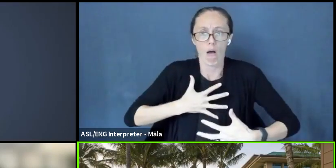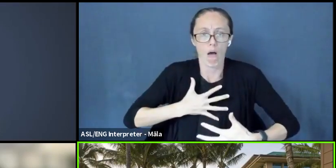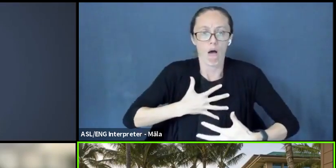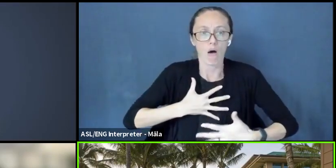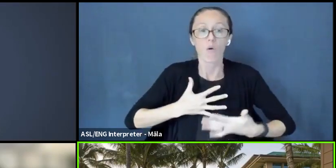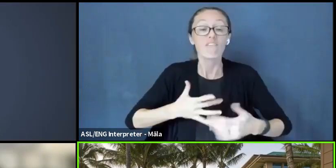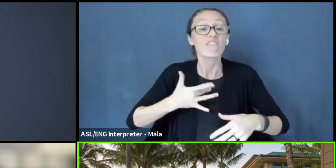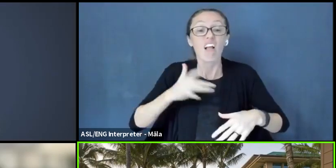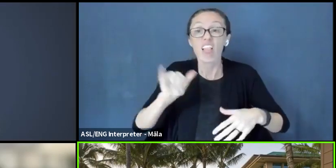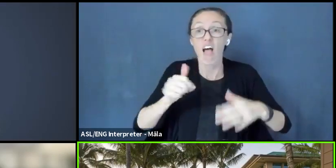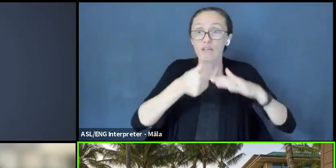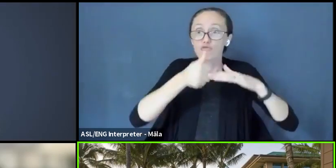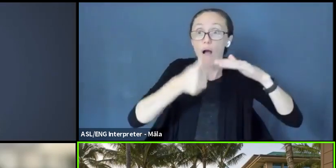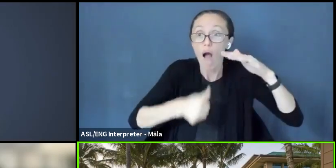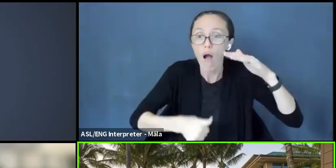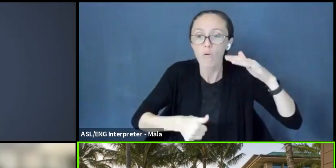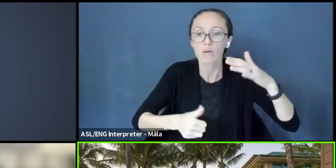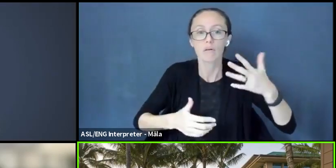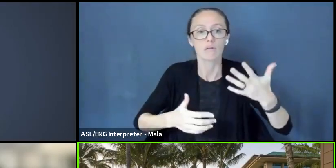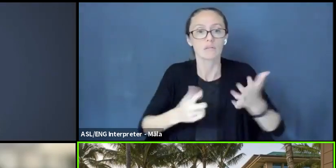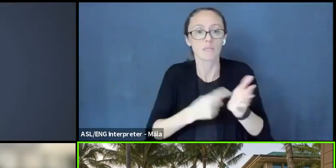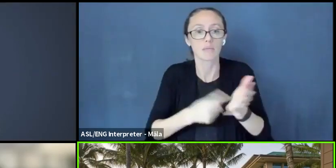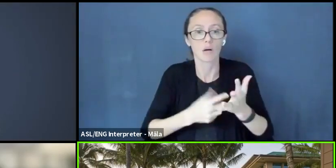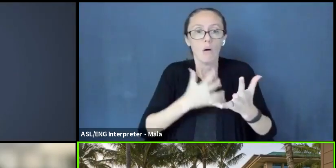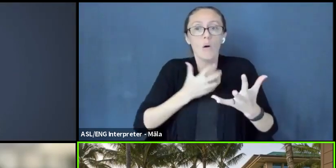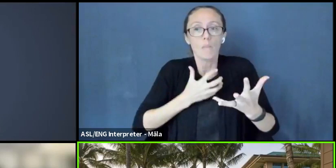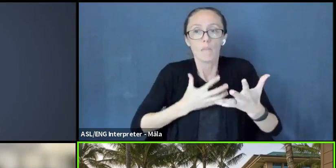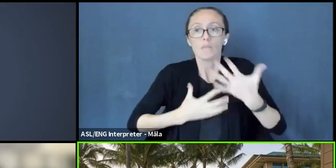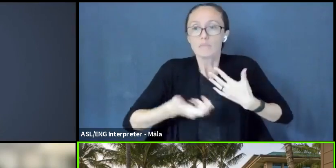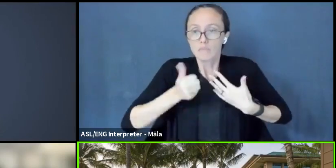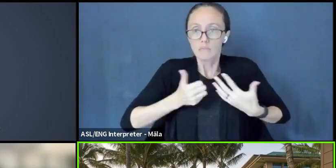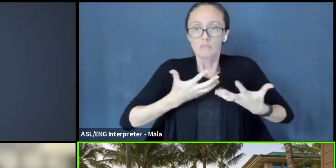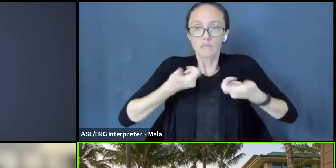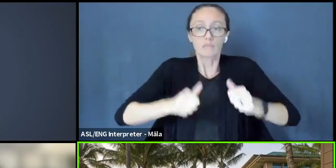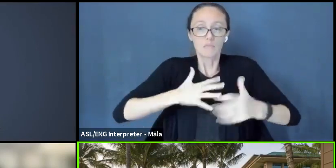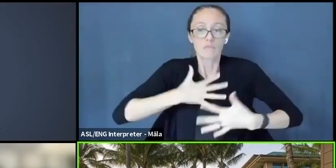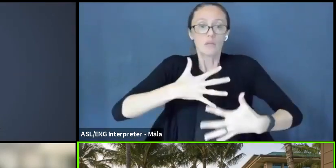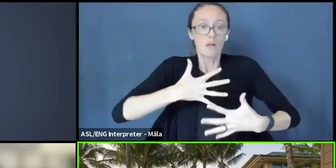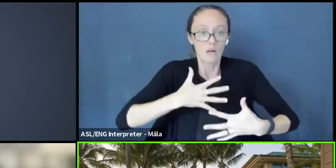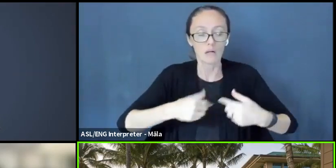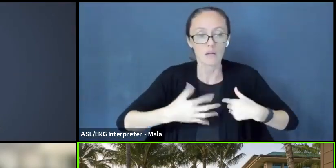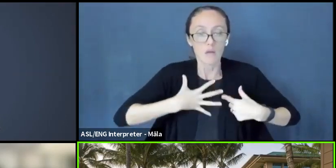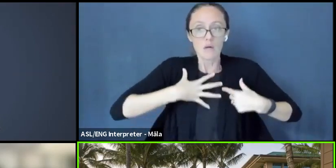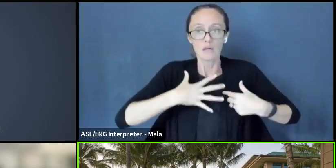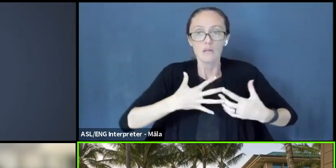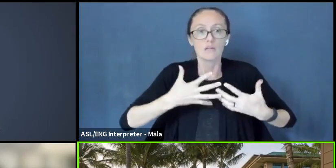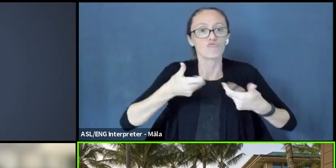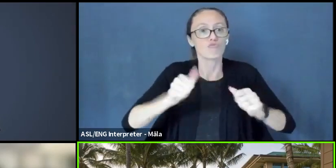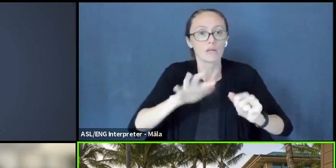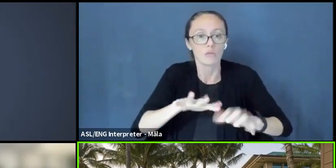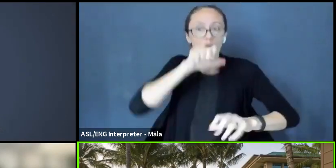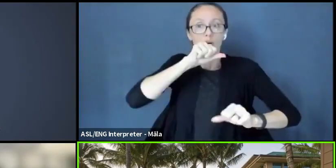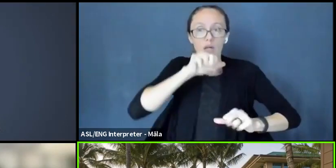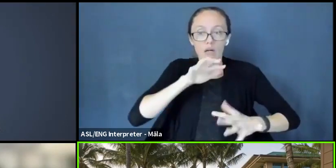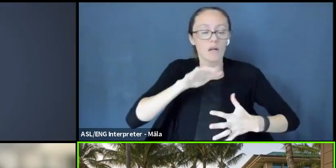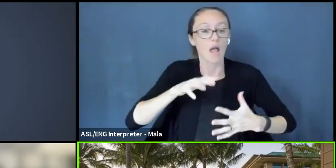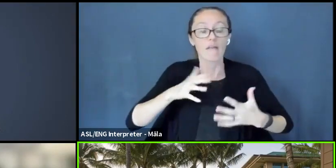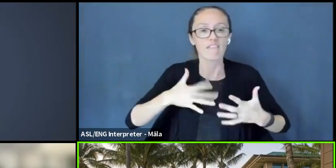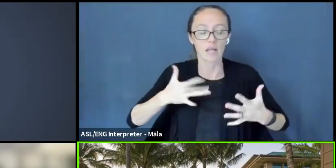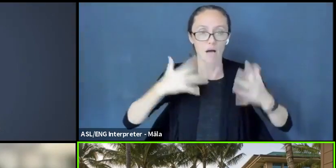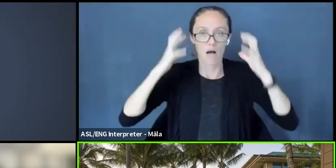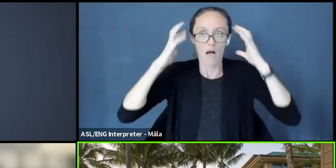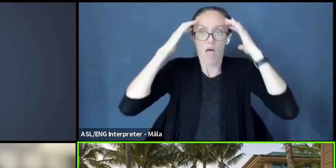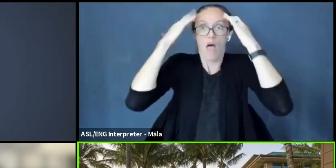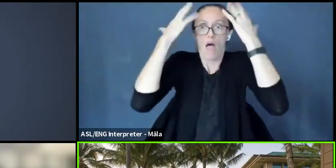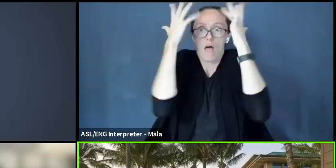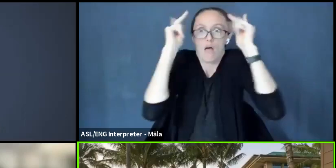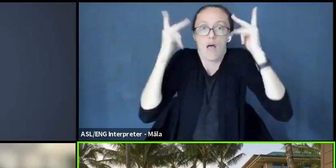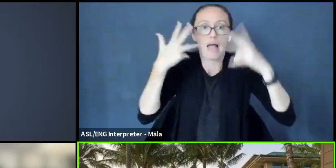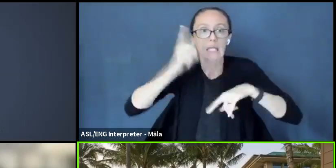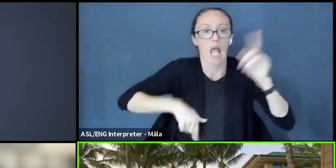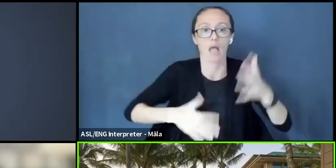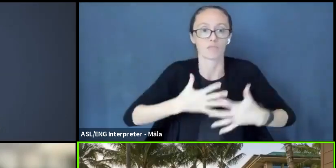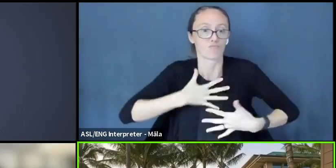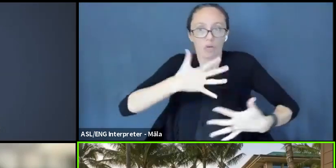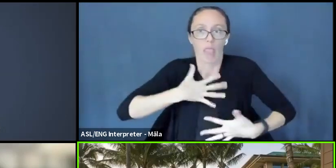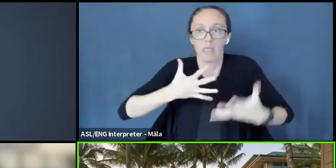What we call air hunger exactly like this, panicked feeling, and as your oxygen levels